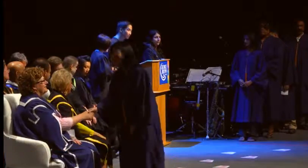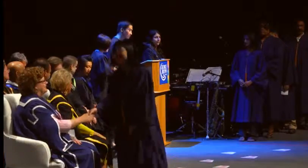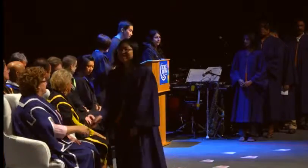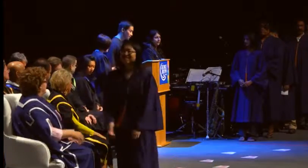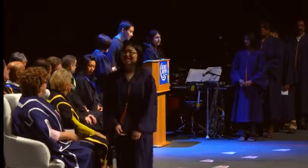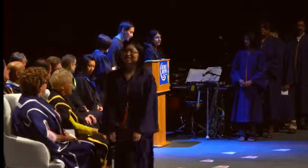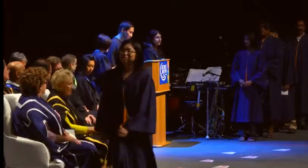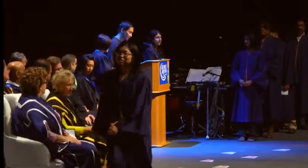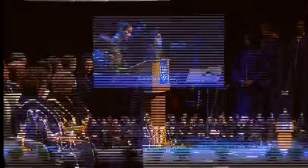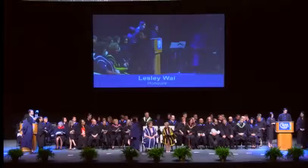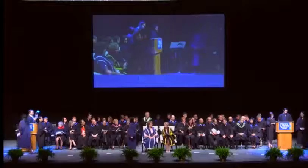THANK YOU, MADAME CHANCELLOR.